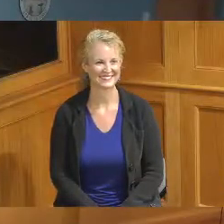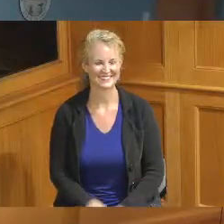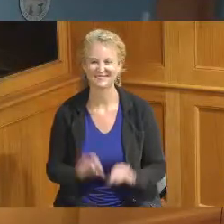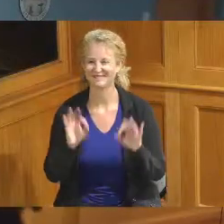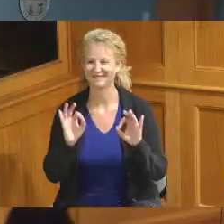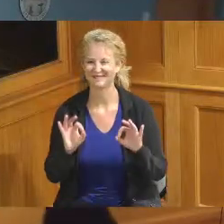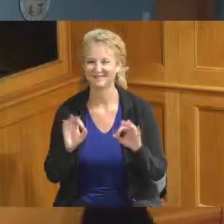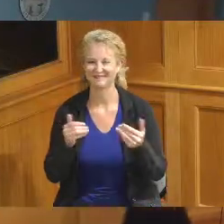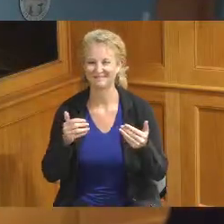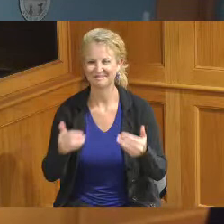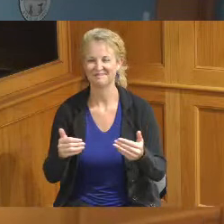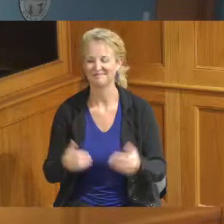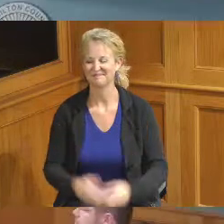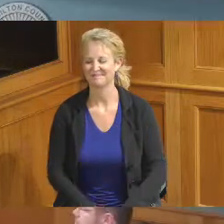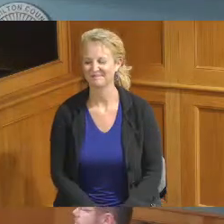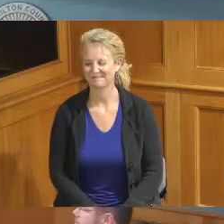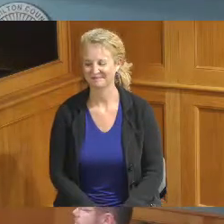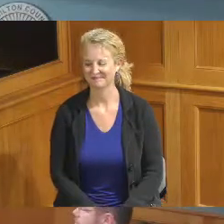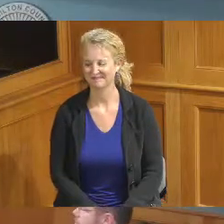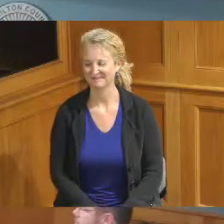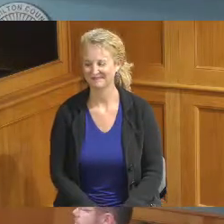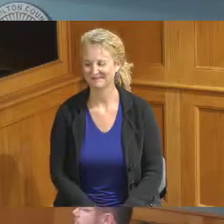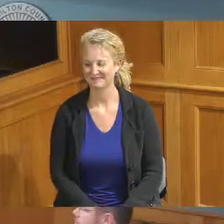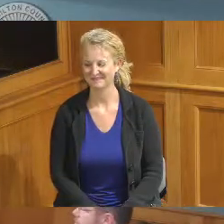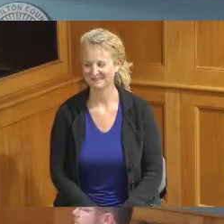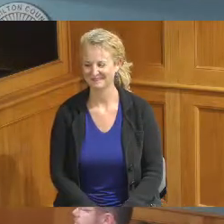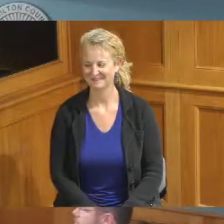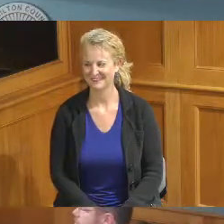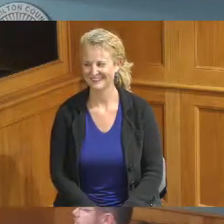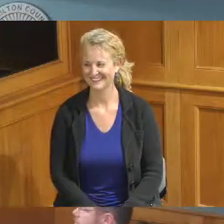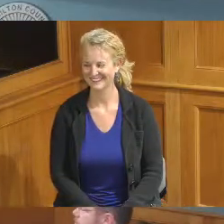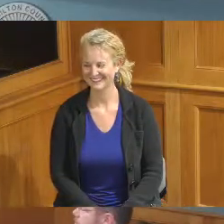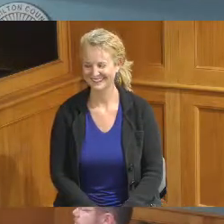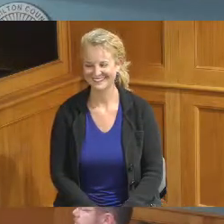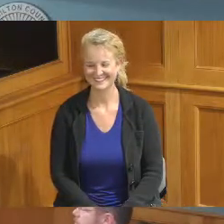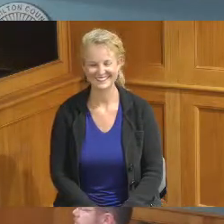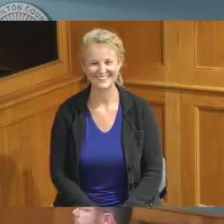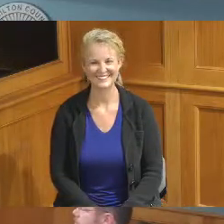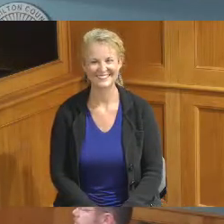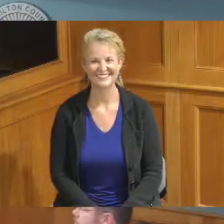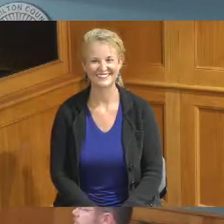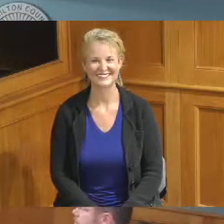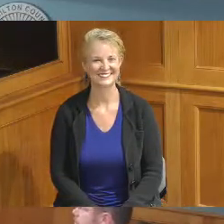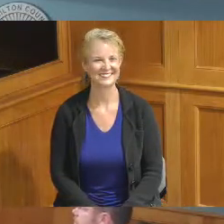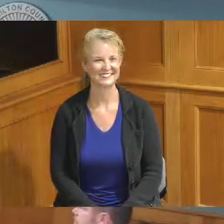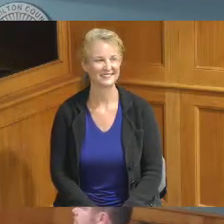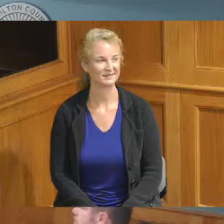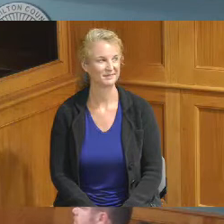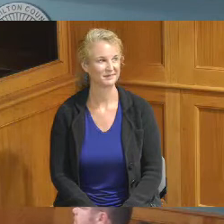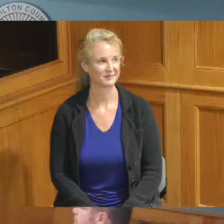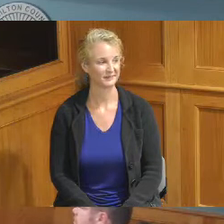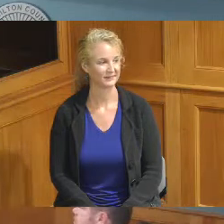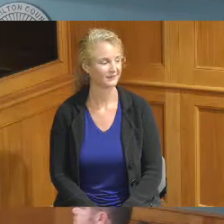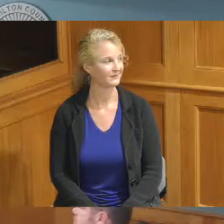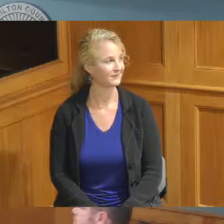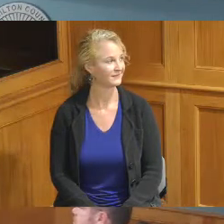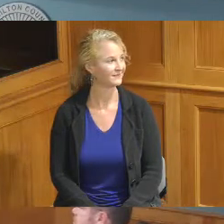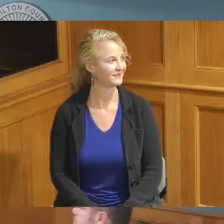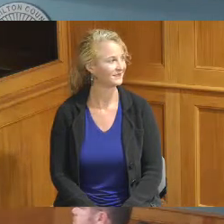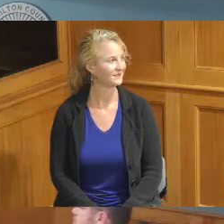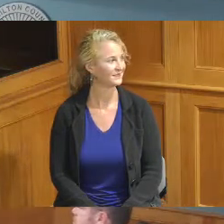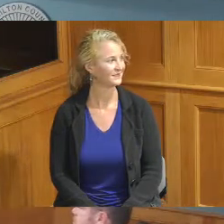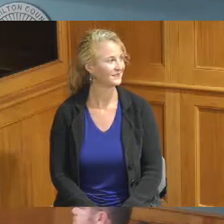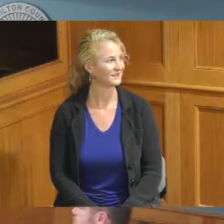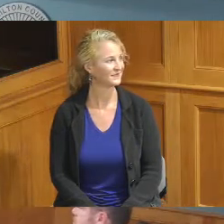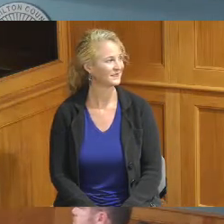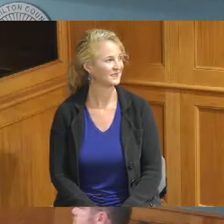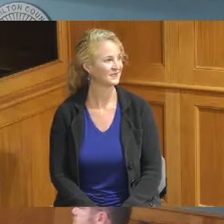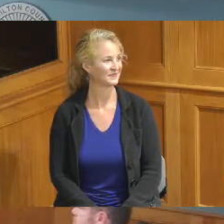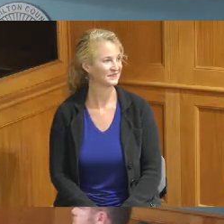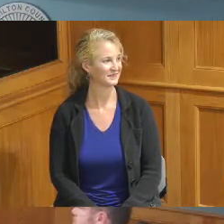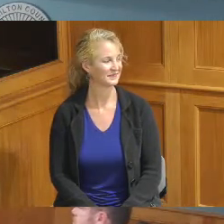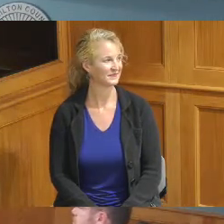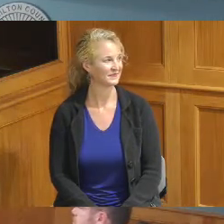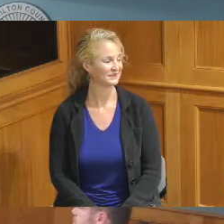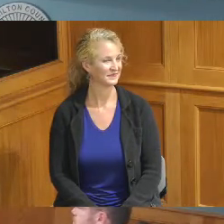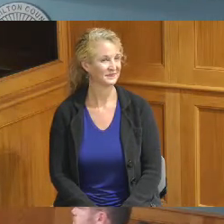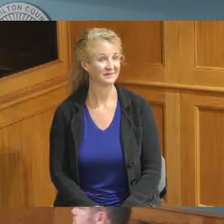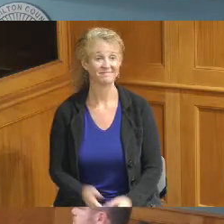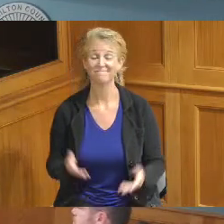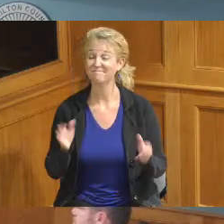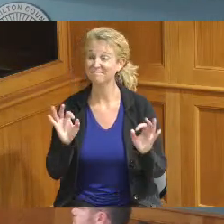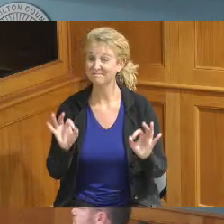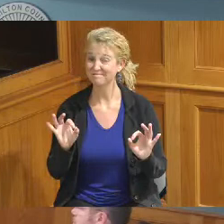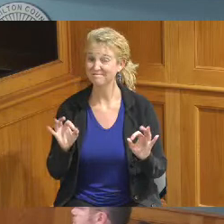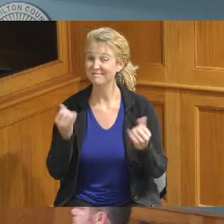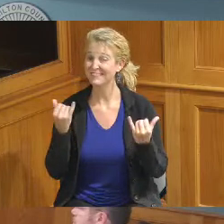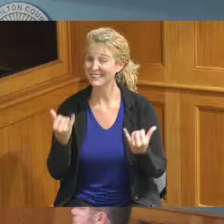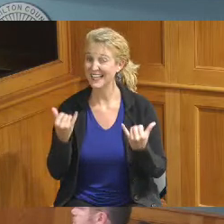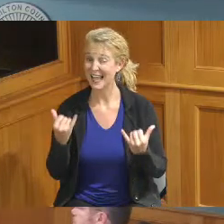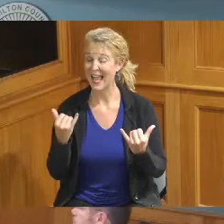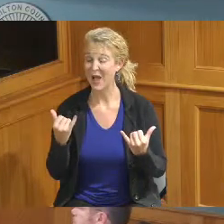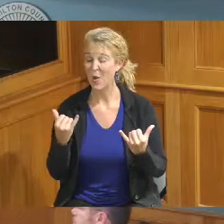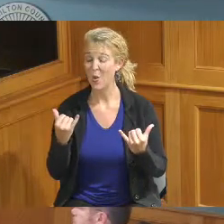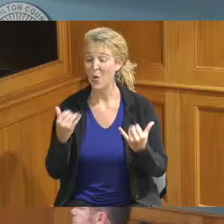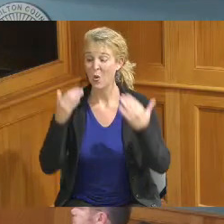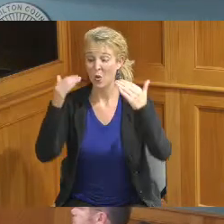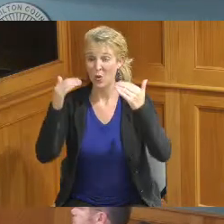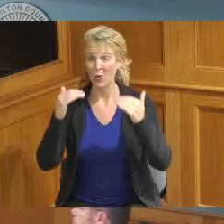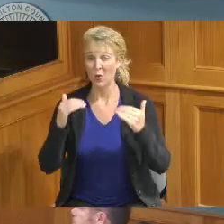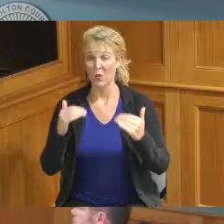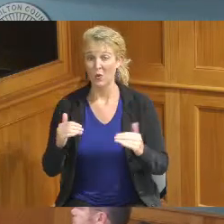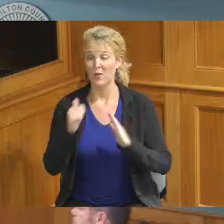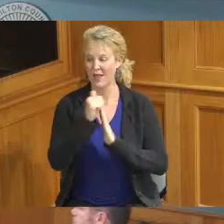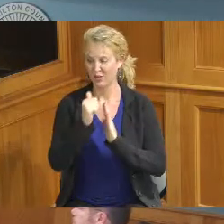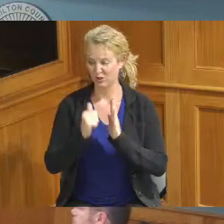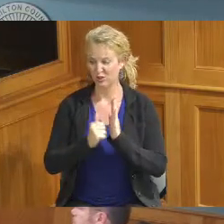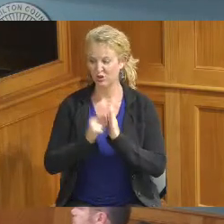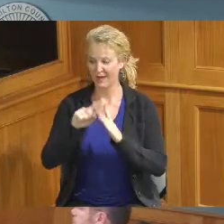thank you all right so we will move to our agenda today